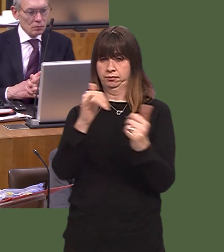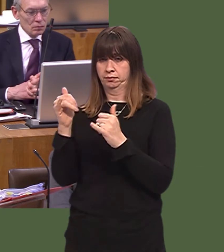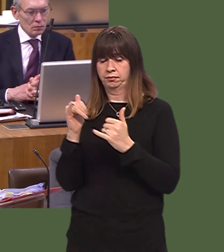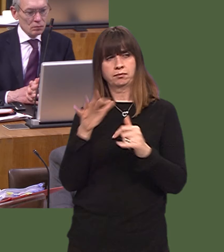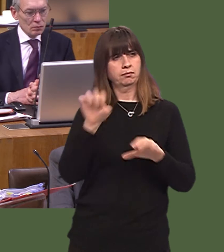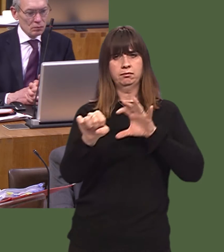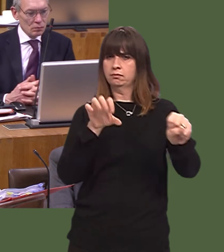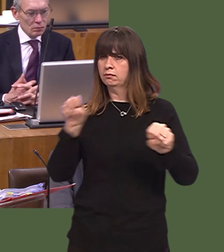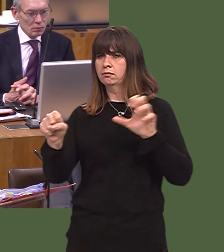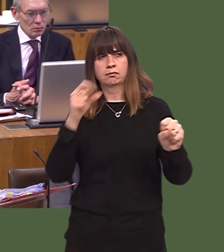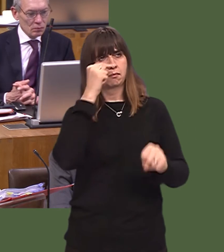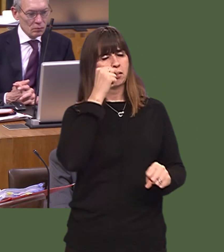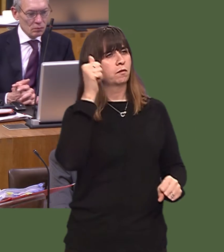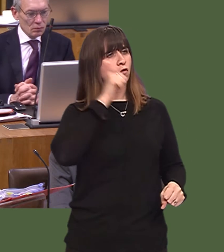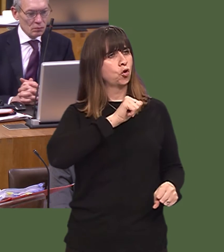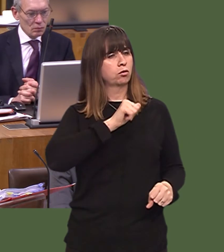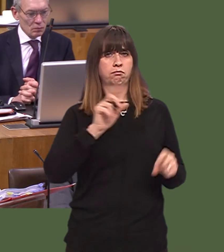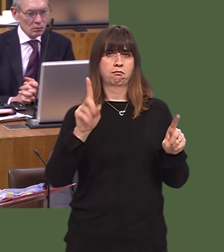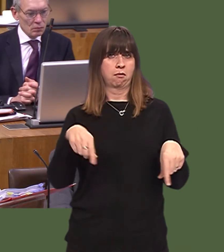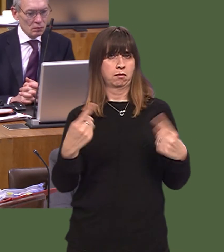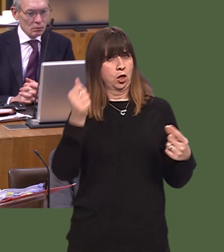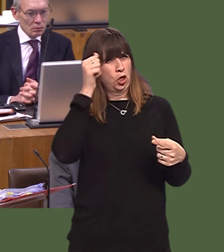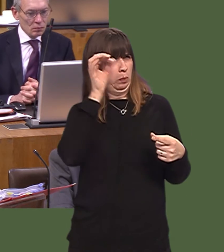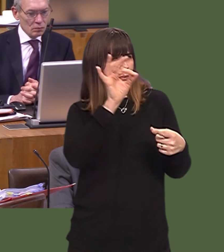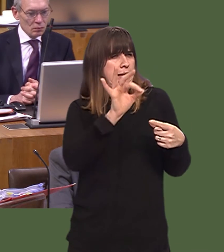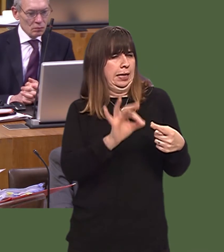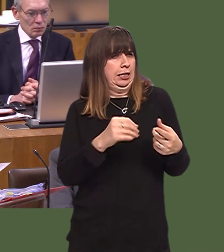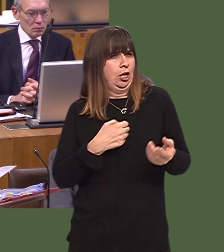of identifying potential fraud, it is not possible to measure what percentage our spend